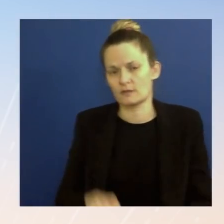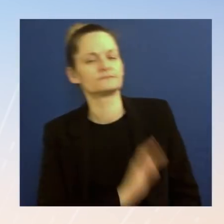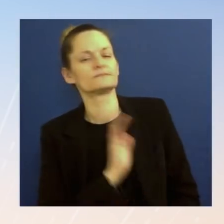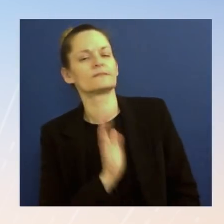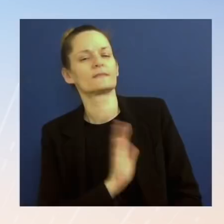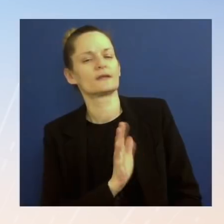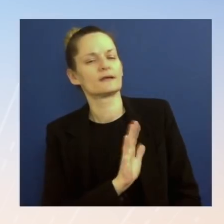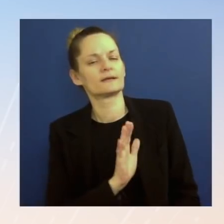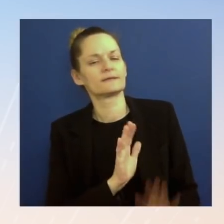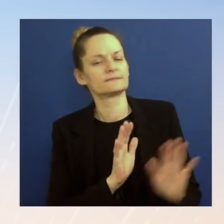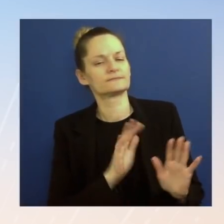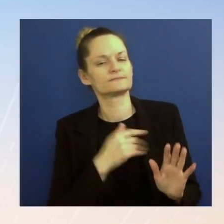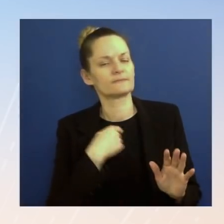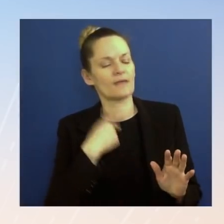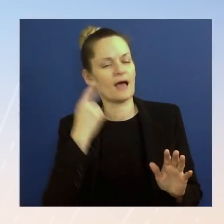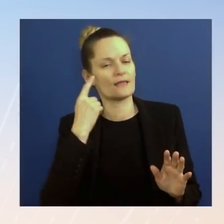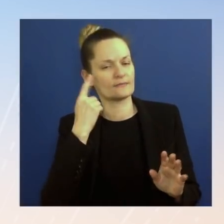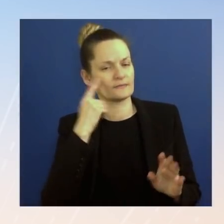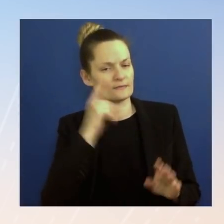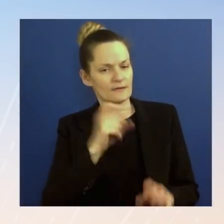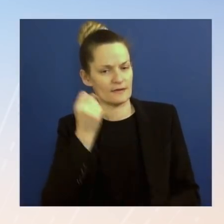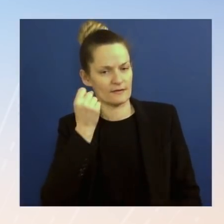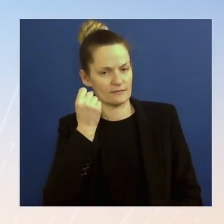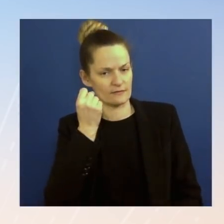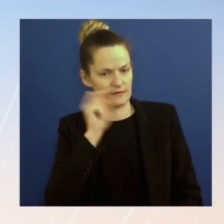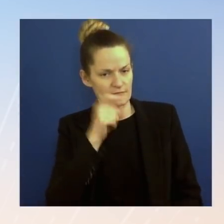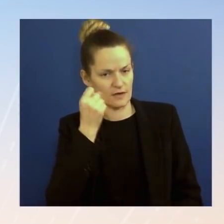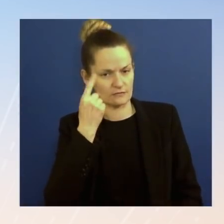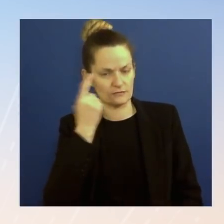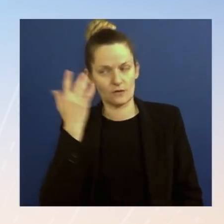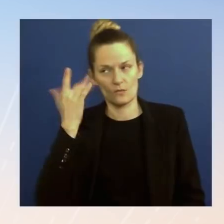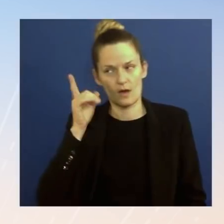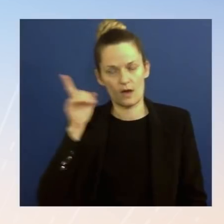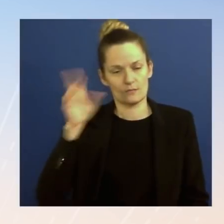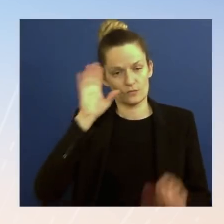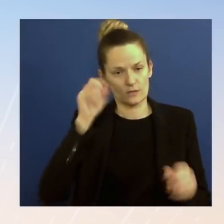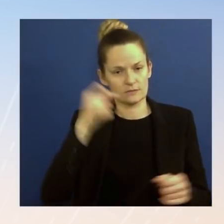because that would be a military conflict. We're not fighting, obviously, in a --